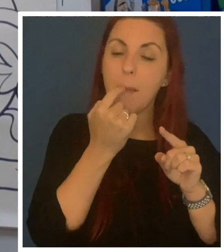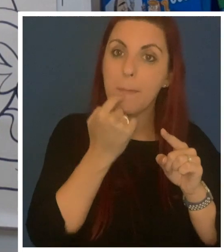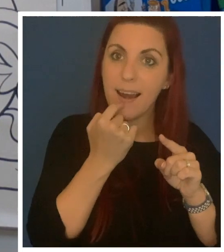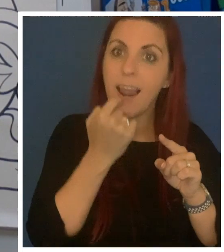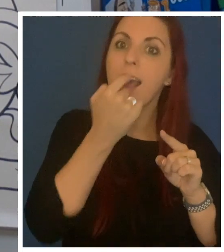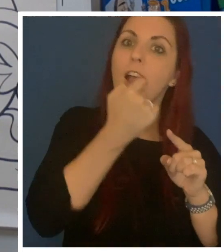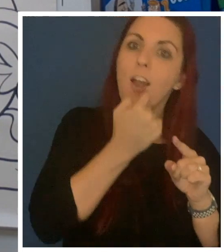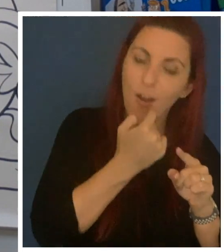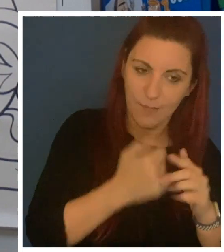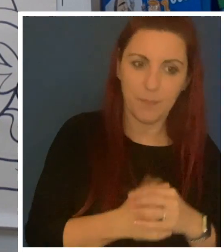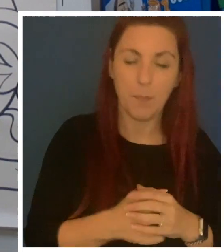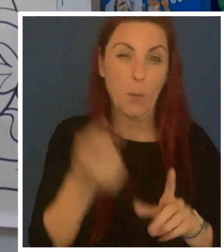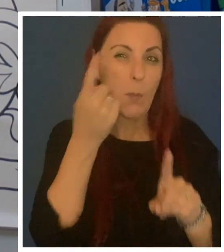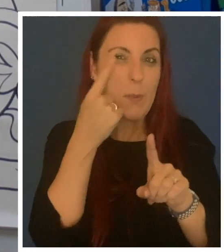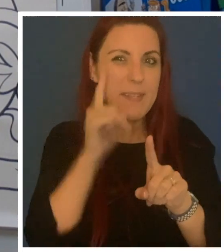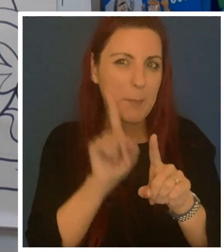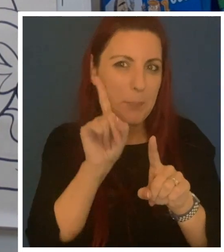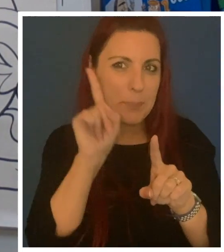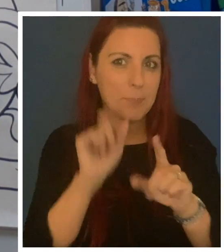that curve down to the bottom of his mouth.